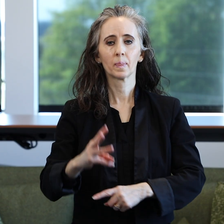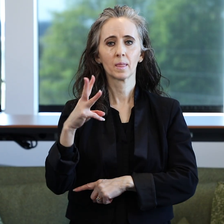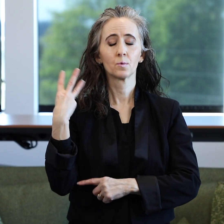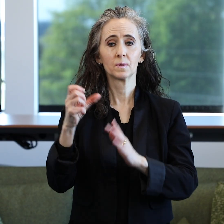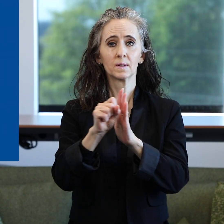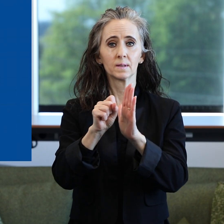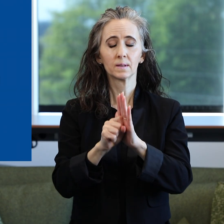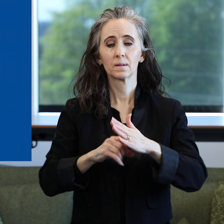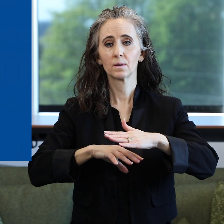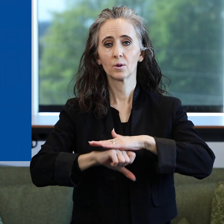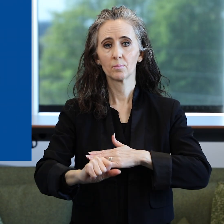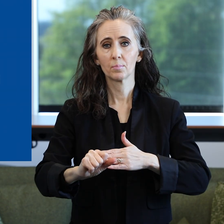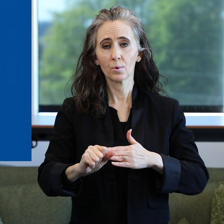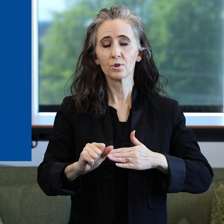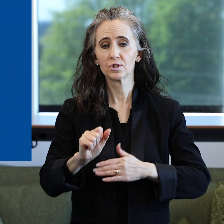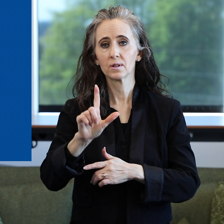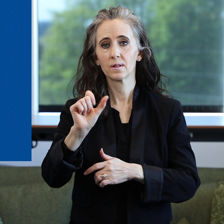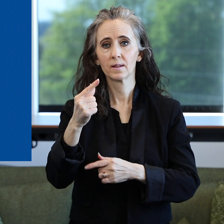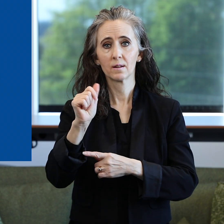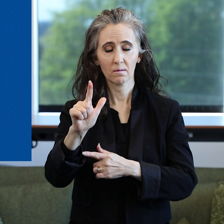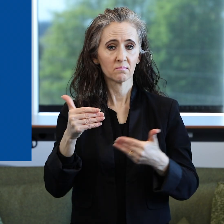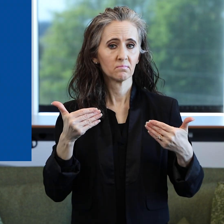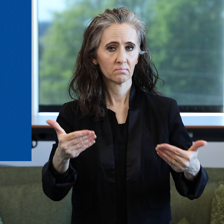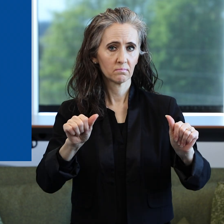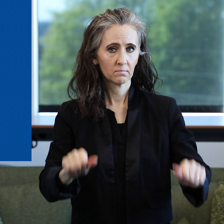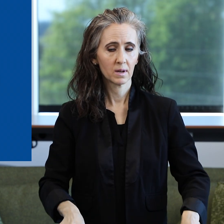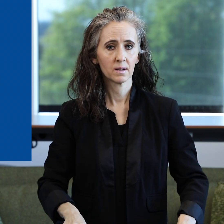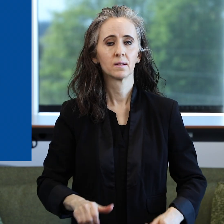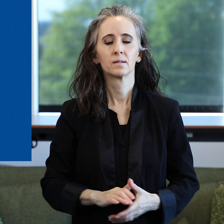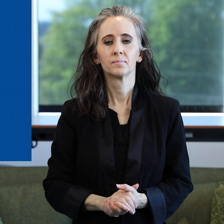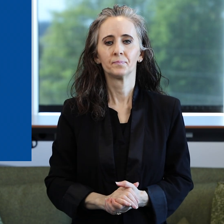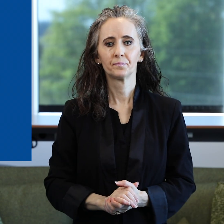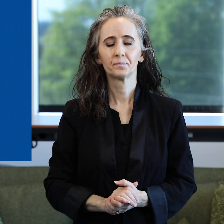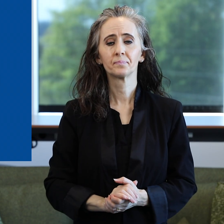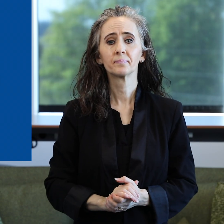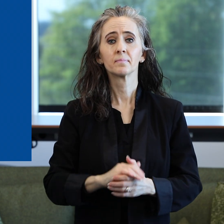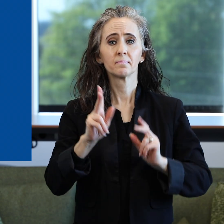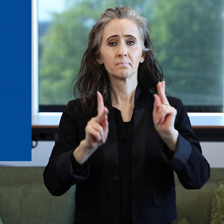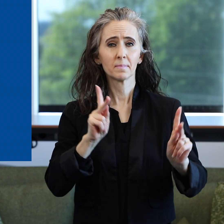Abortion is legal and protected in Washington state. In Washington state, abortion is legal.